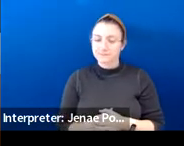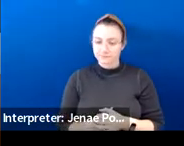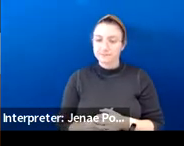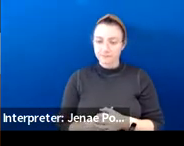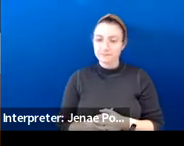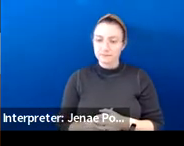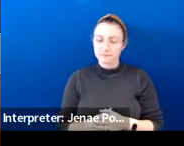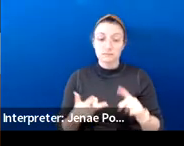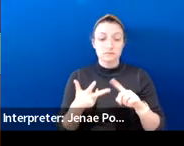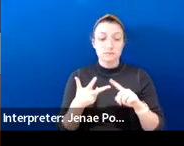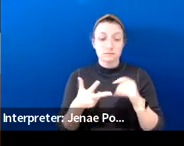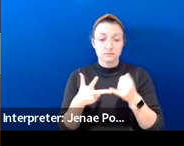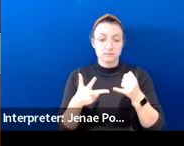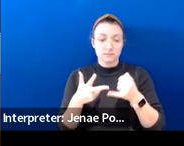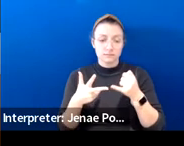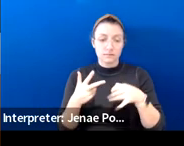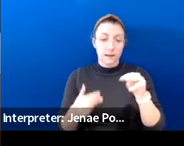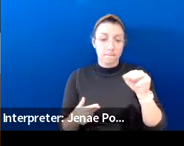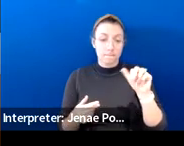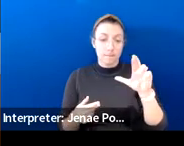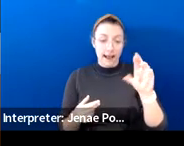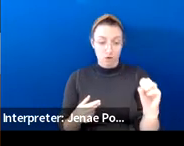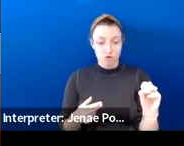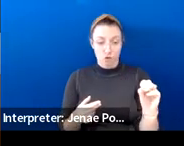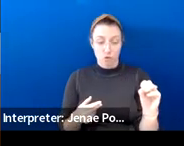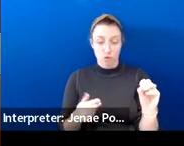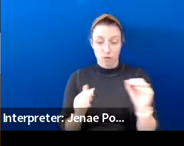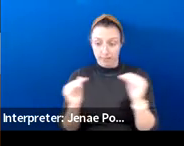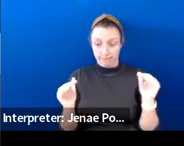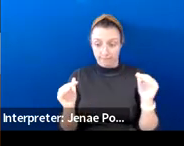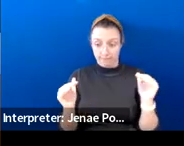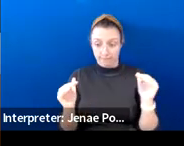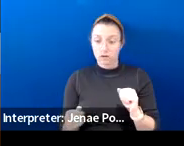And lastly, is the macro level practice so that when social workers